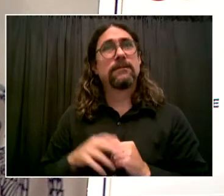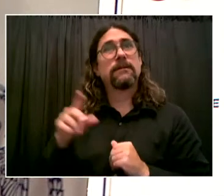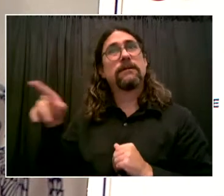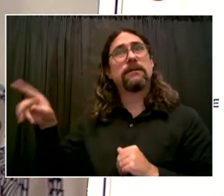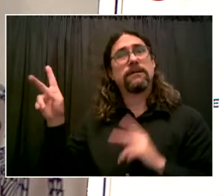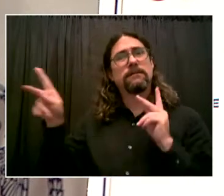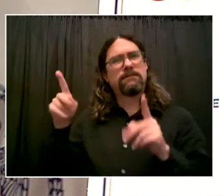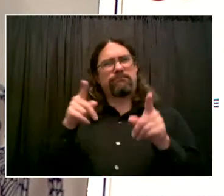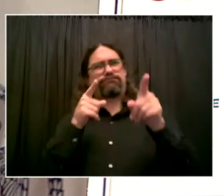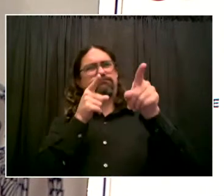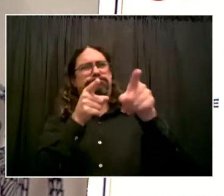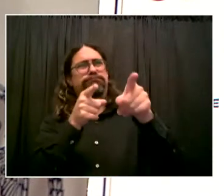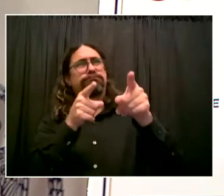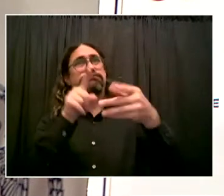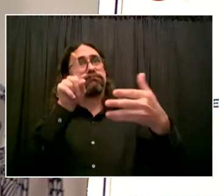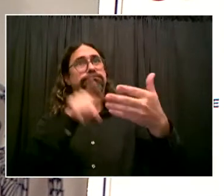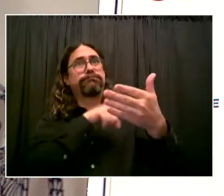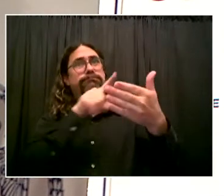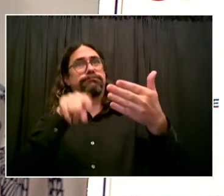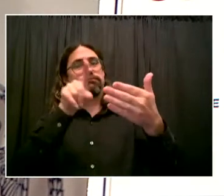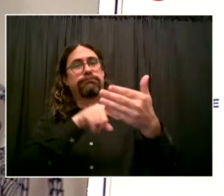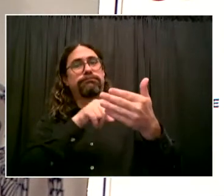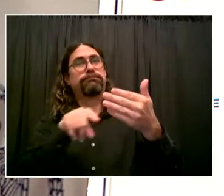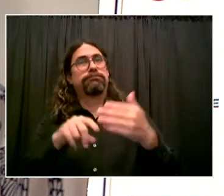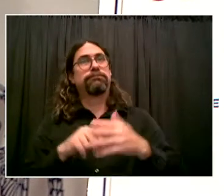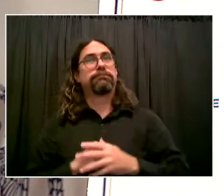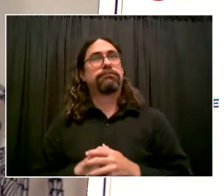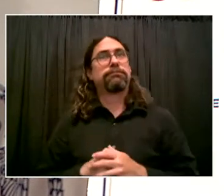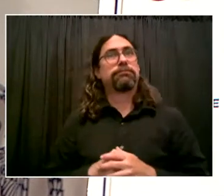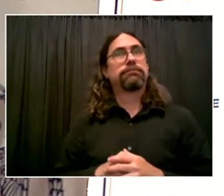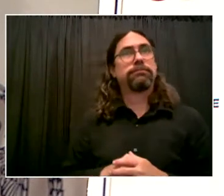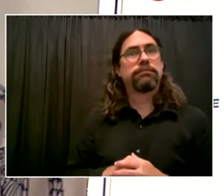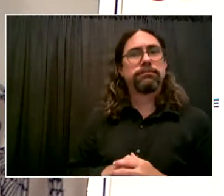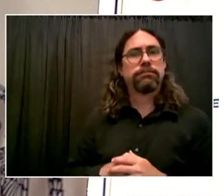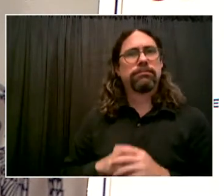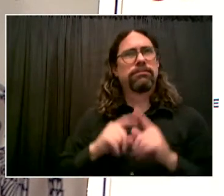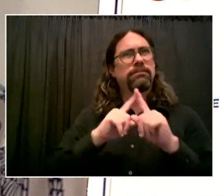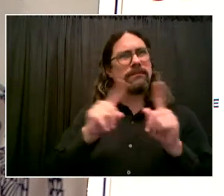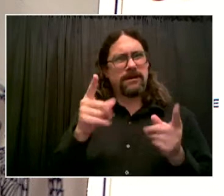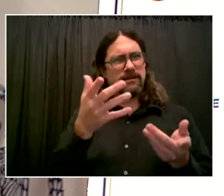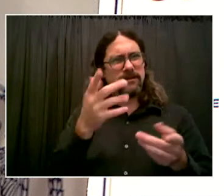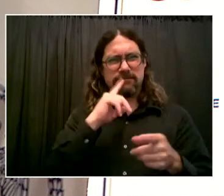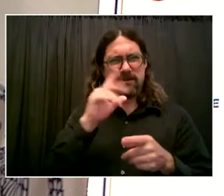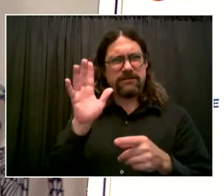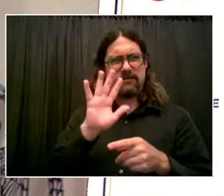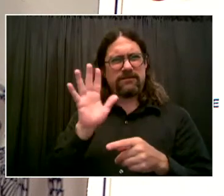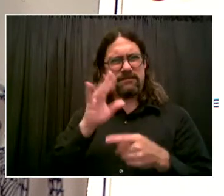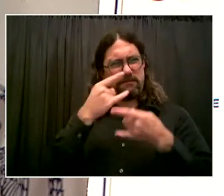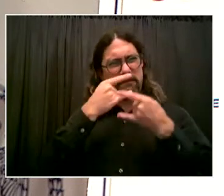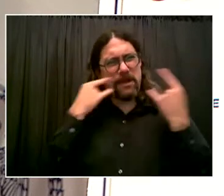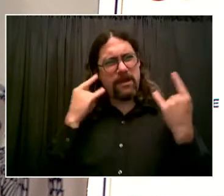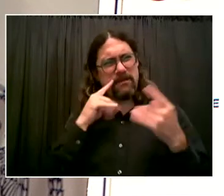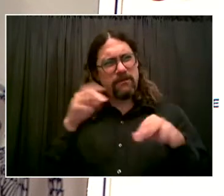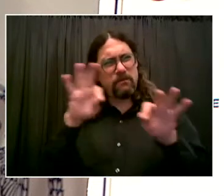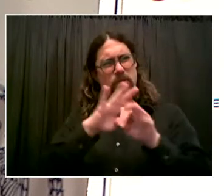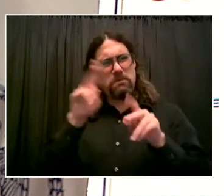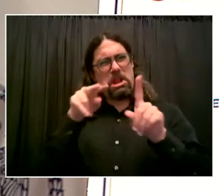HELLO, GOOD MORNING. I WANT TO ASK ABOUT THE MASS COMMENT, RECEIVED QUITE A BIT OF CRITICISM YESTERDAY.